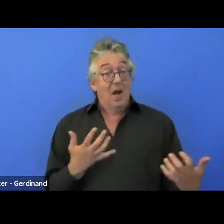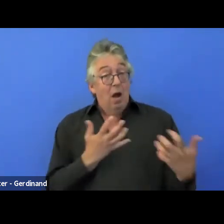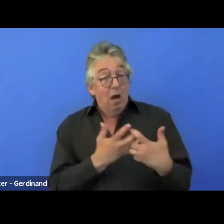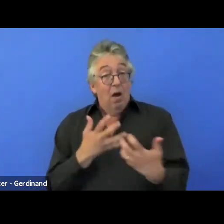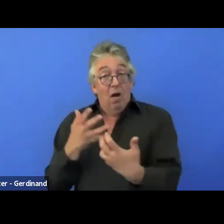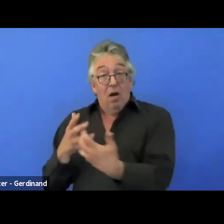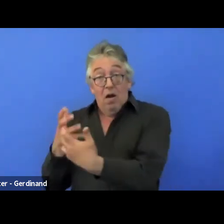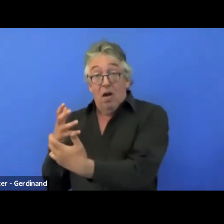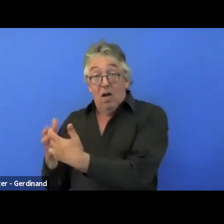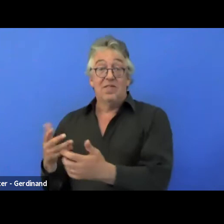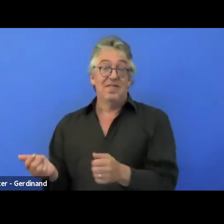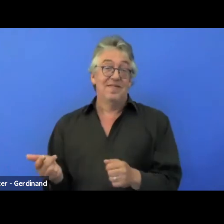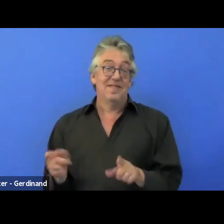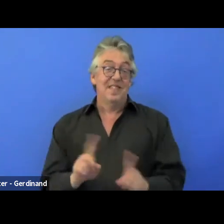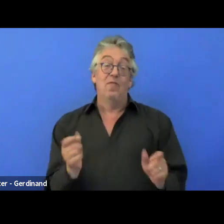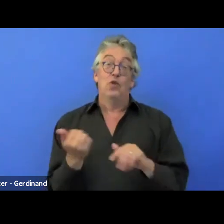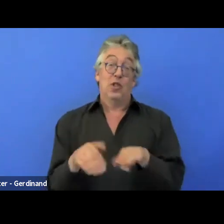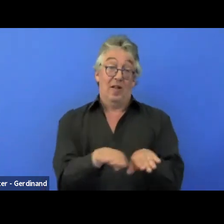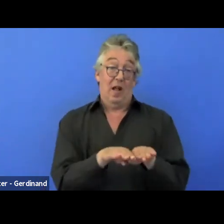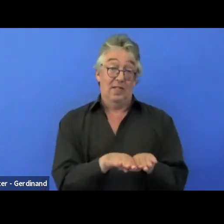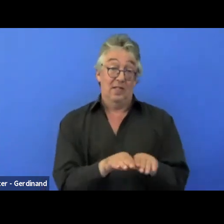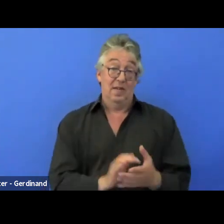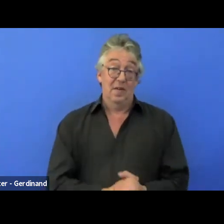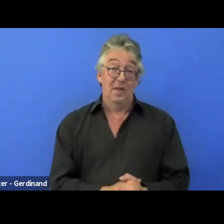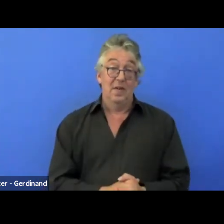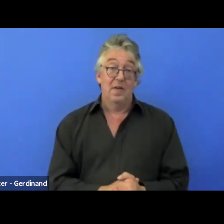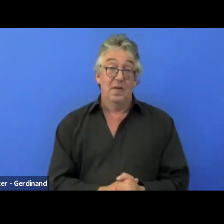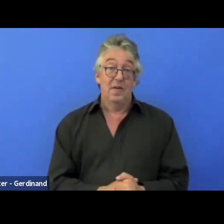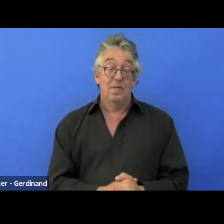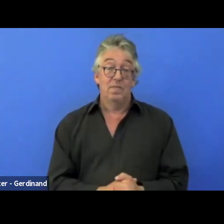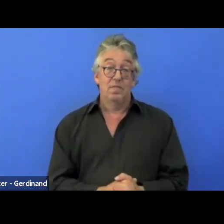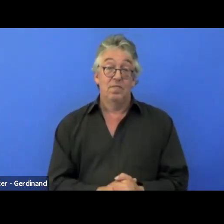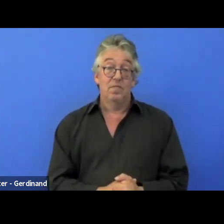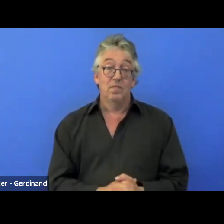So, to make sure our needs, and in the case of the standards